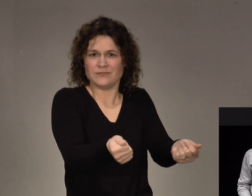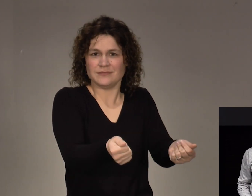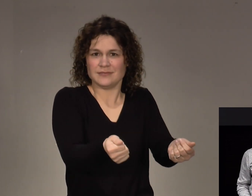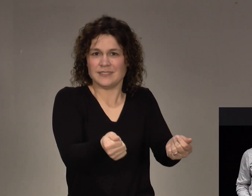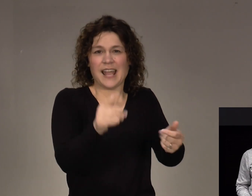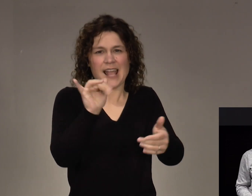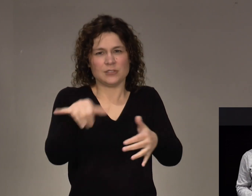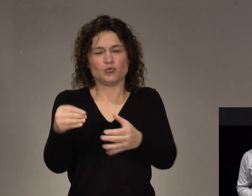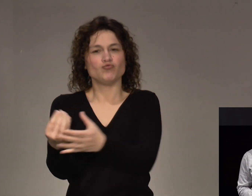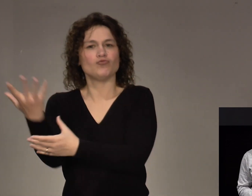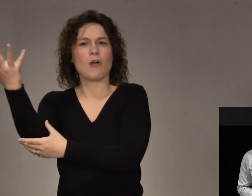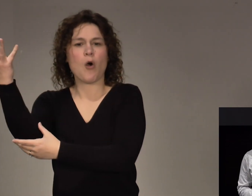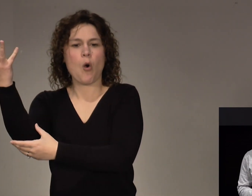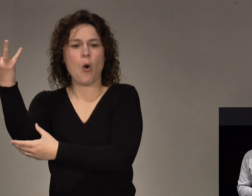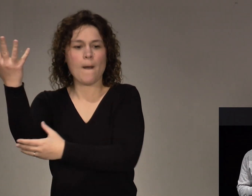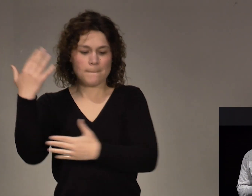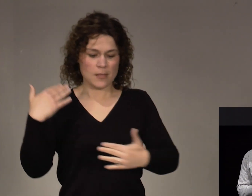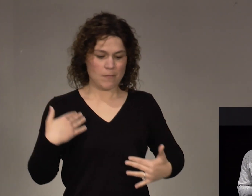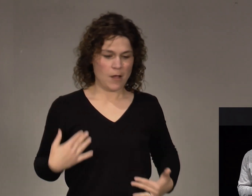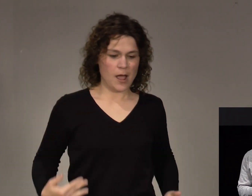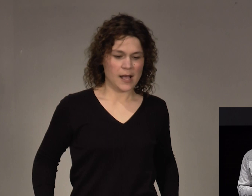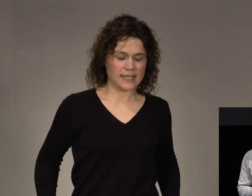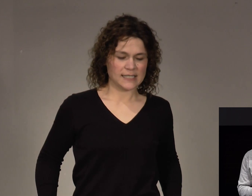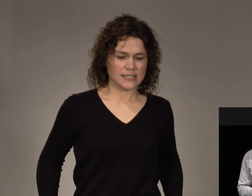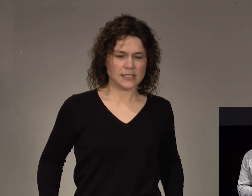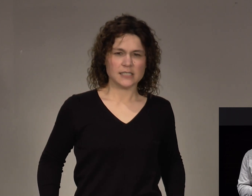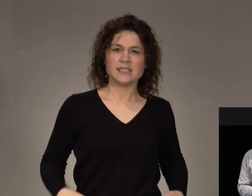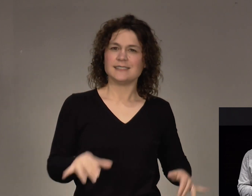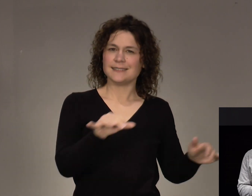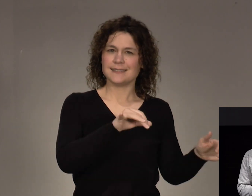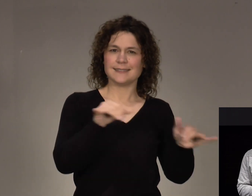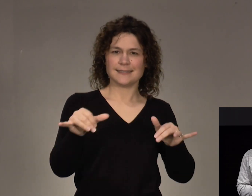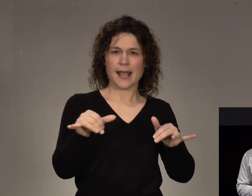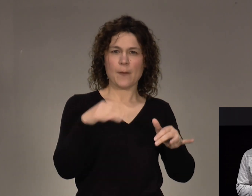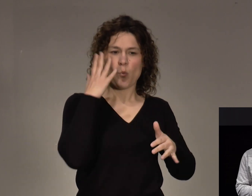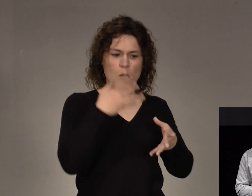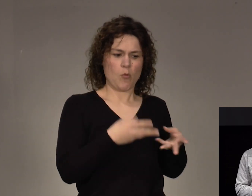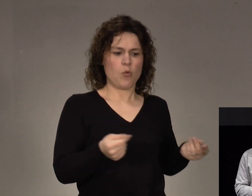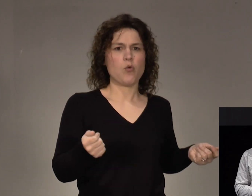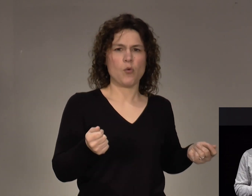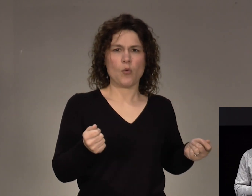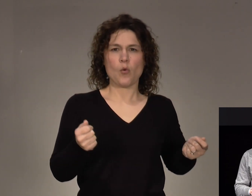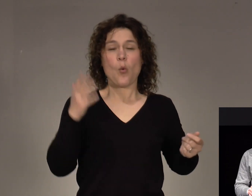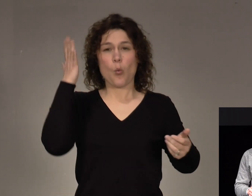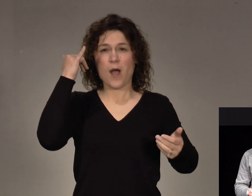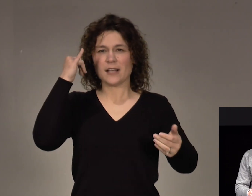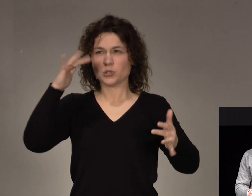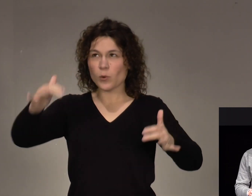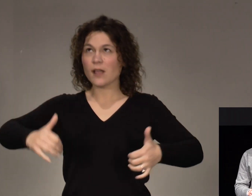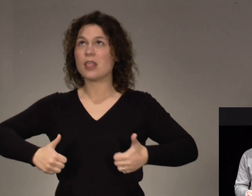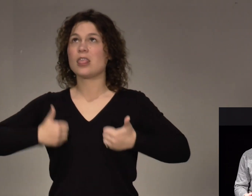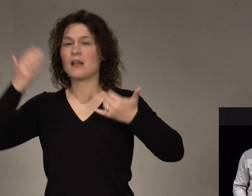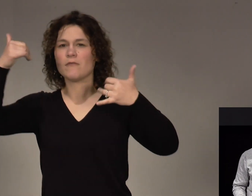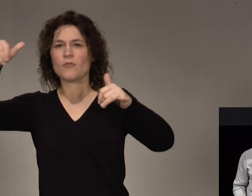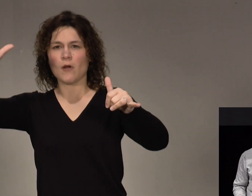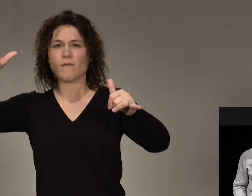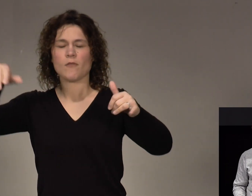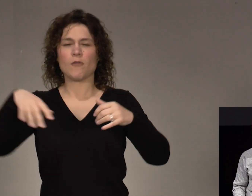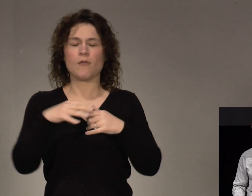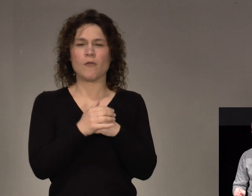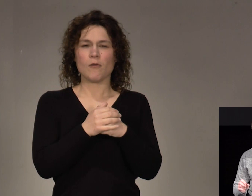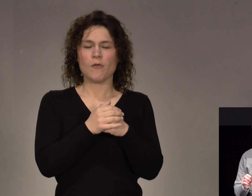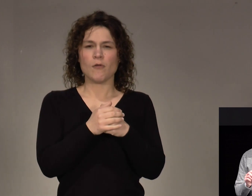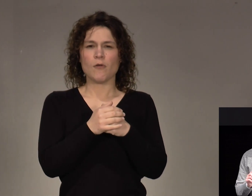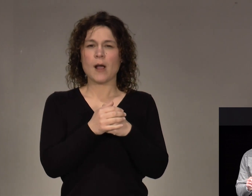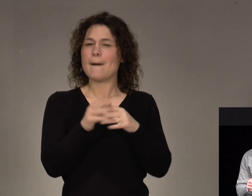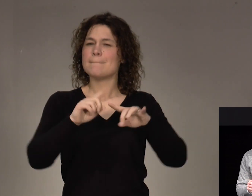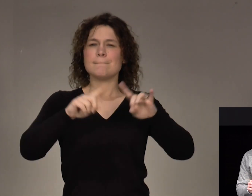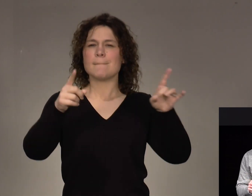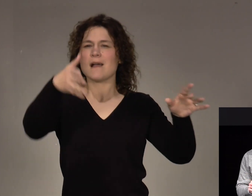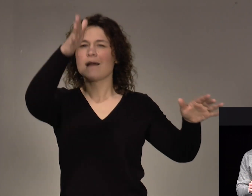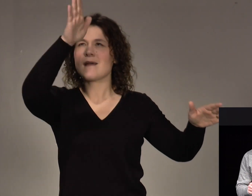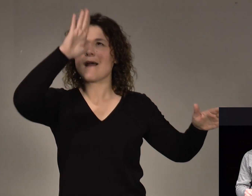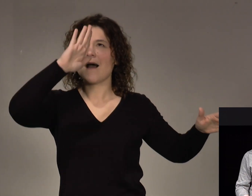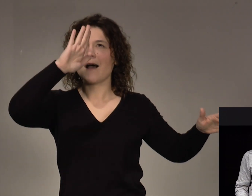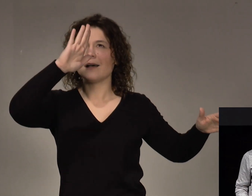to be, but a bare kernel, perhaps of wheat or some other grain. But God gives it a